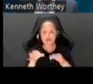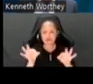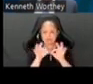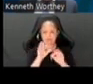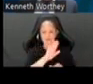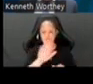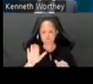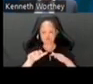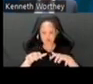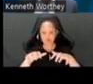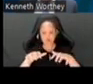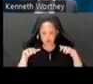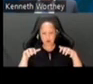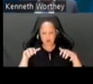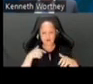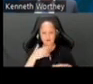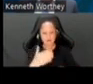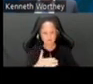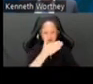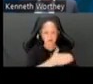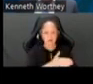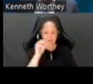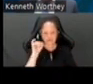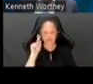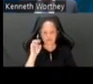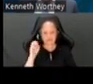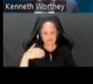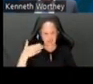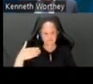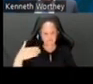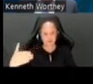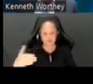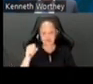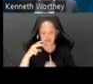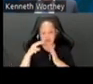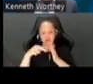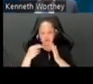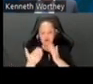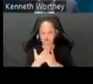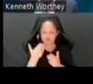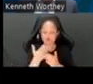audience. We improve the site frequently. You can read about the new features of the